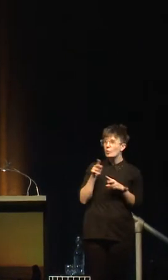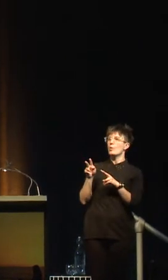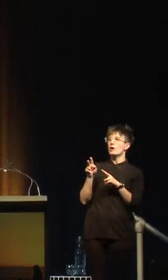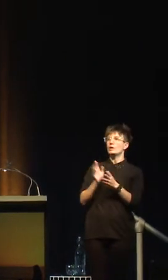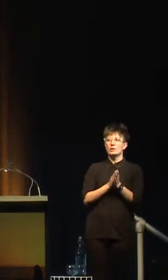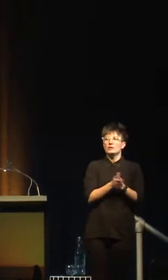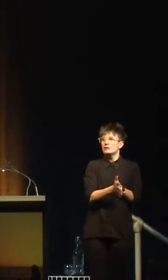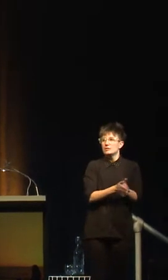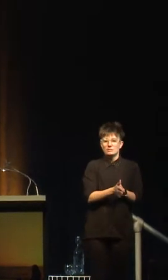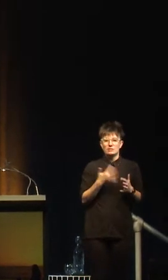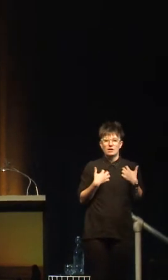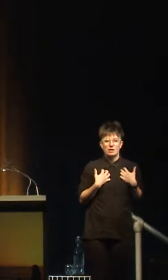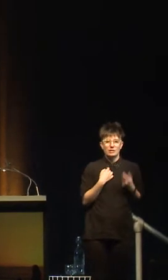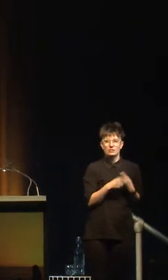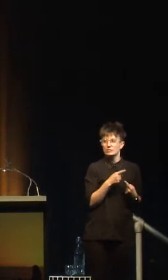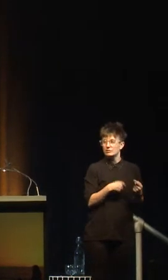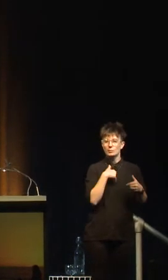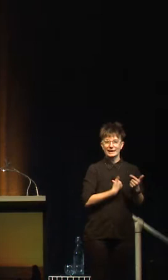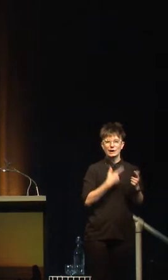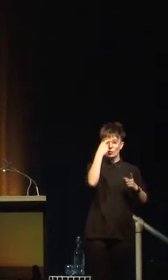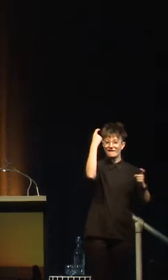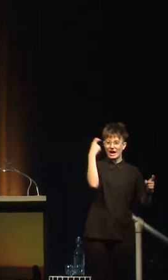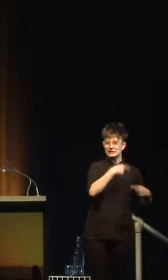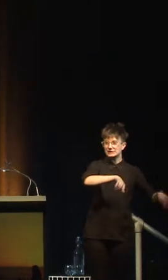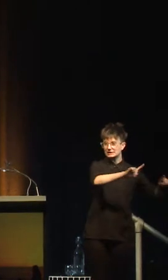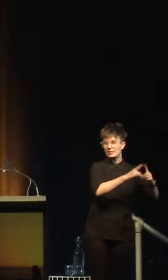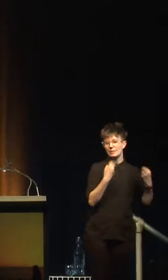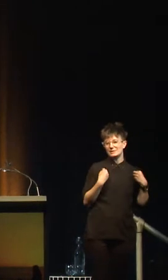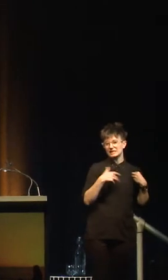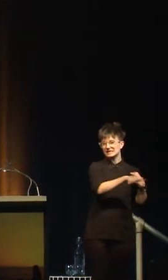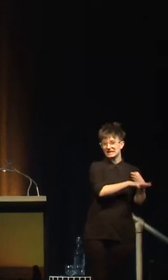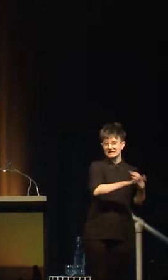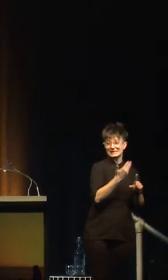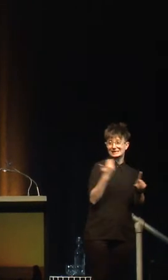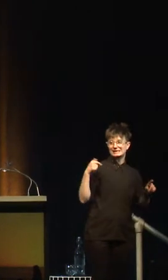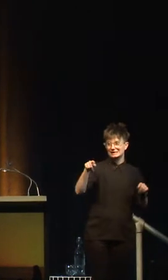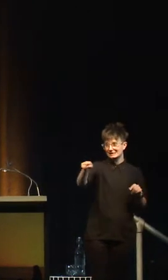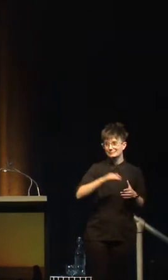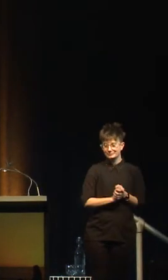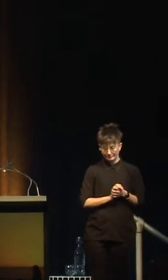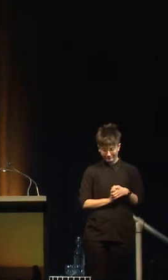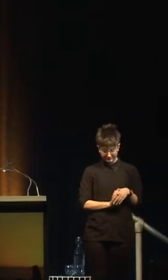of new innovation in the private sector has arisen since that occurred. And yes it has